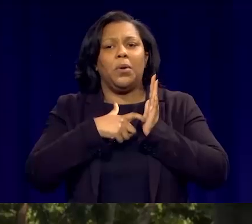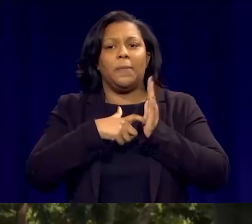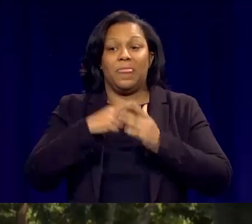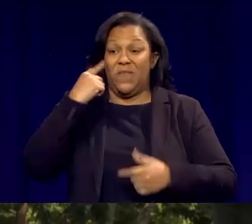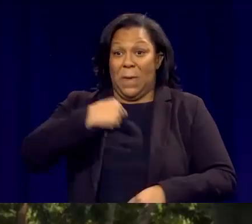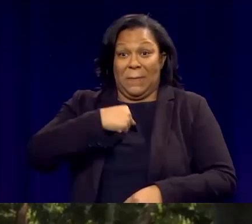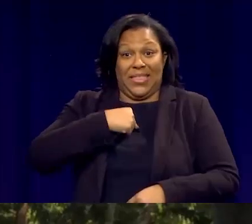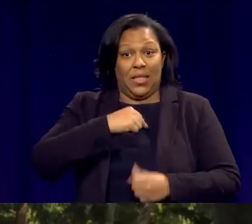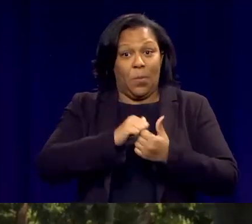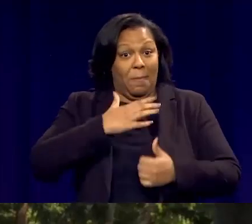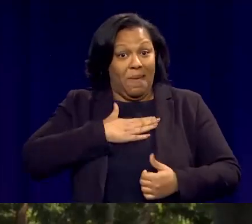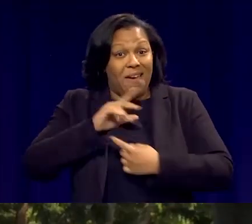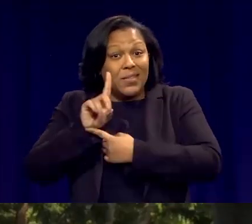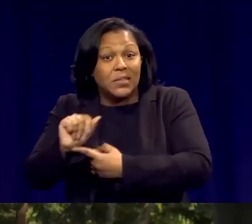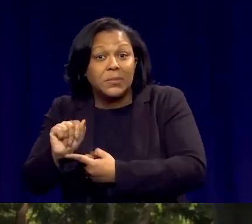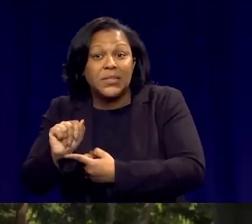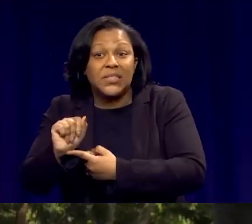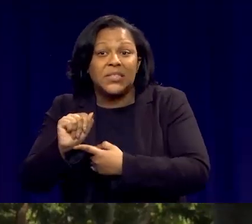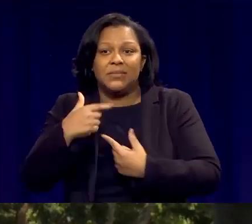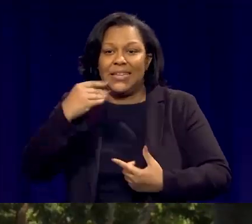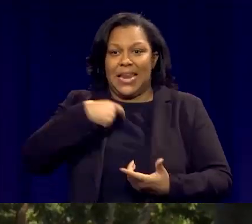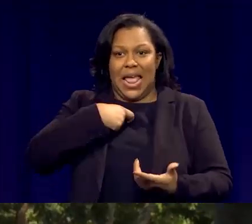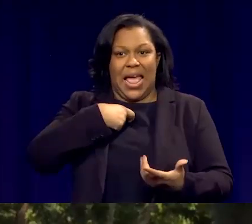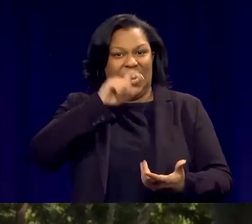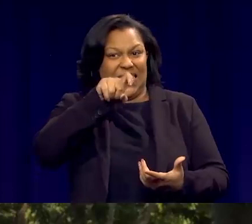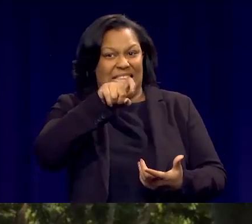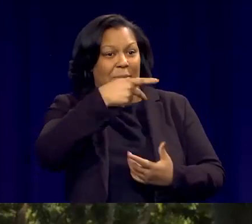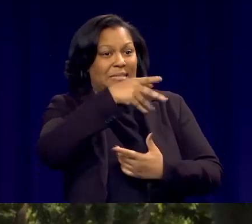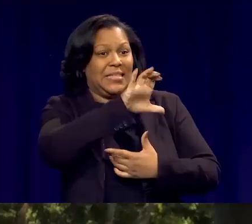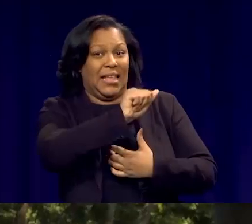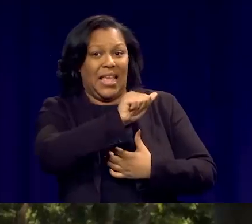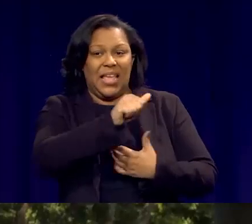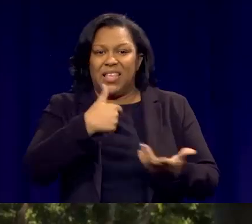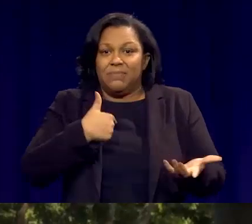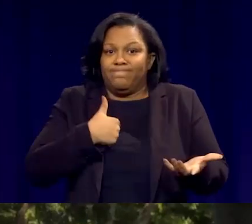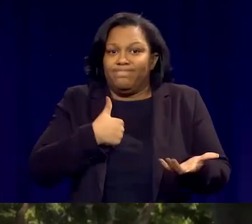But for me and my disability and my PCA needs,